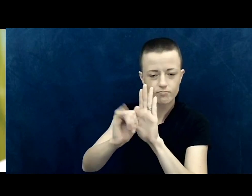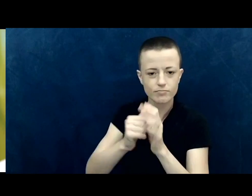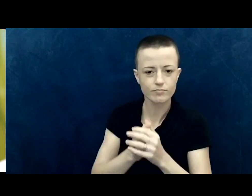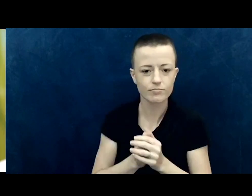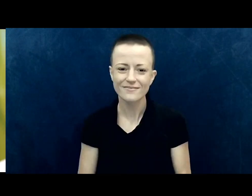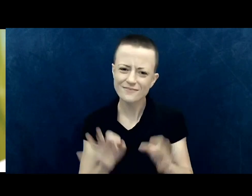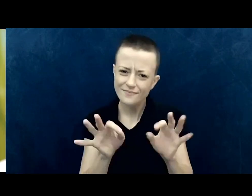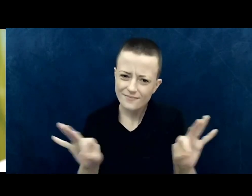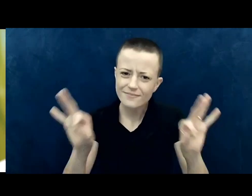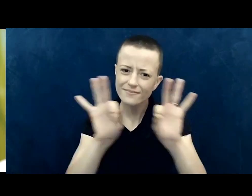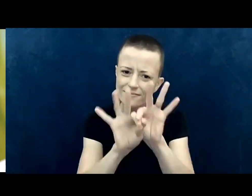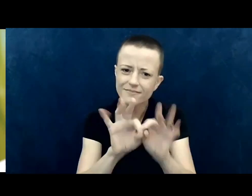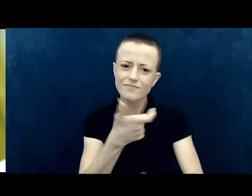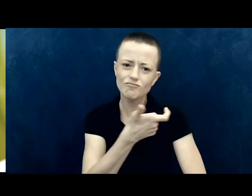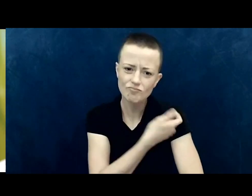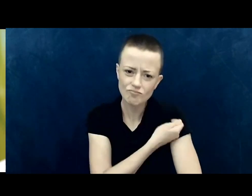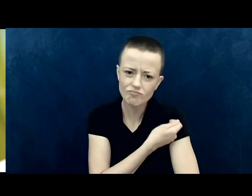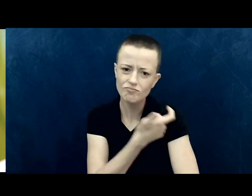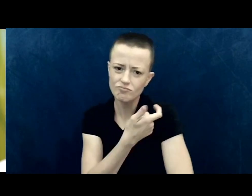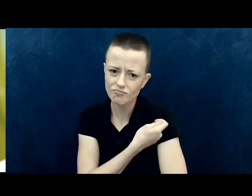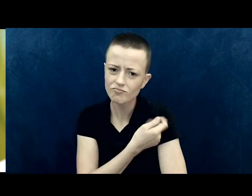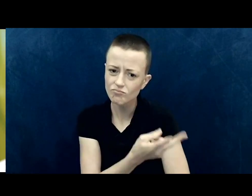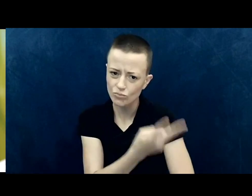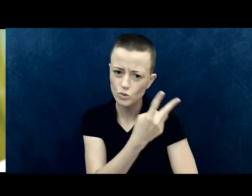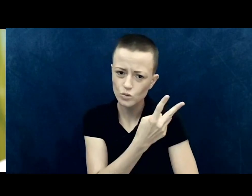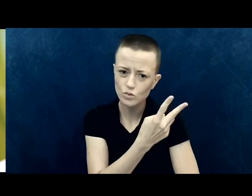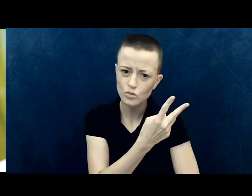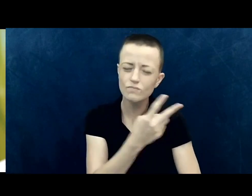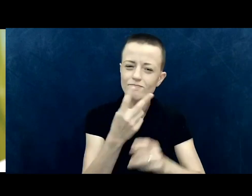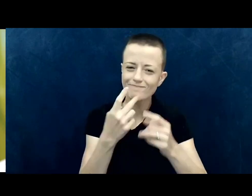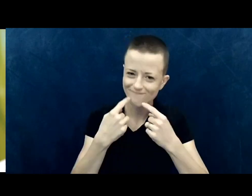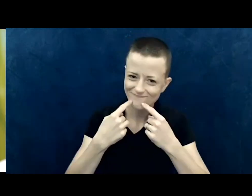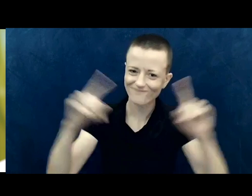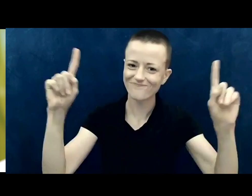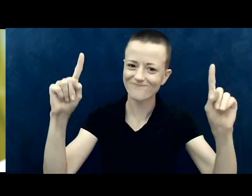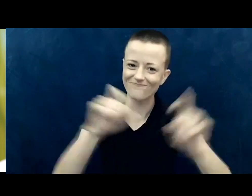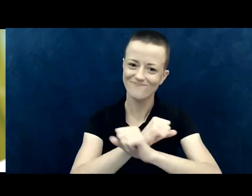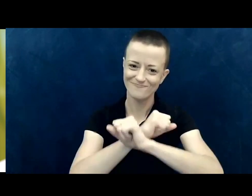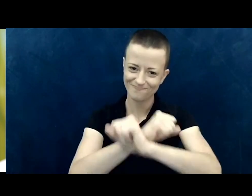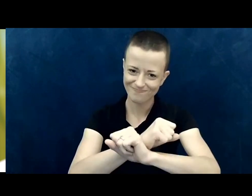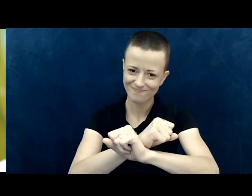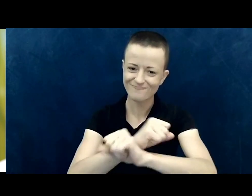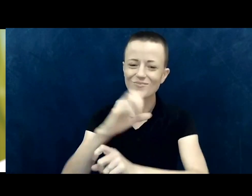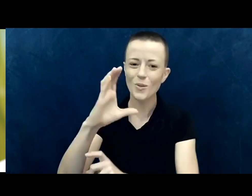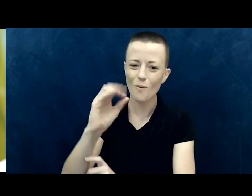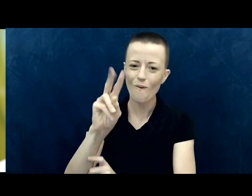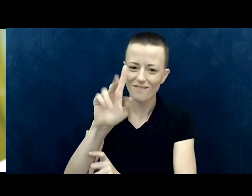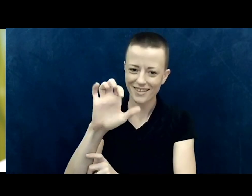Getting two doses of the mRNA COVID-19 vaccine is highly effective at protecting you from COVID,